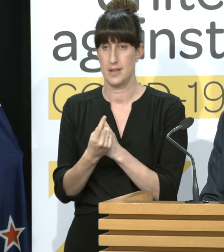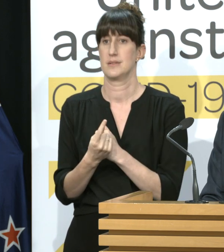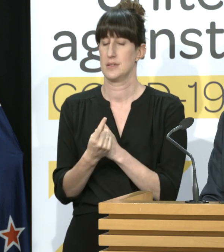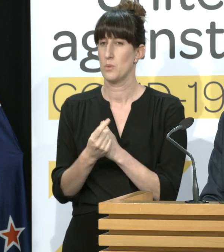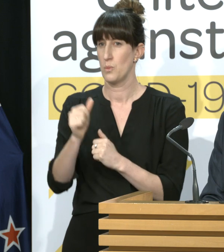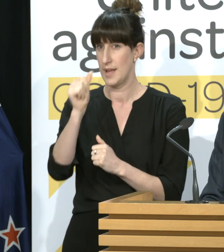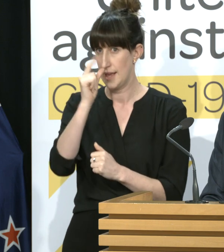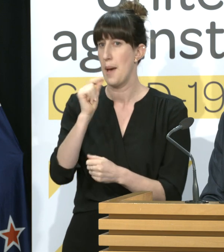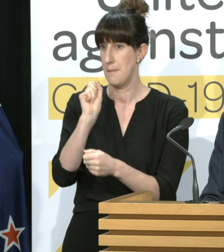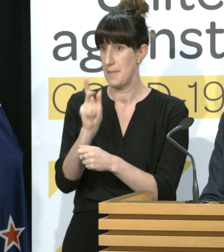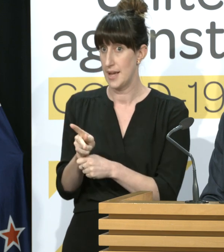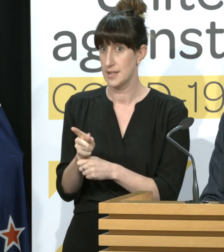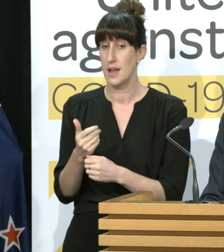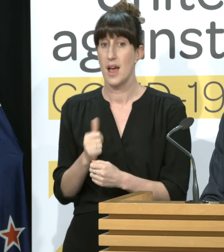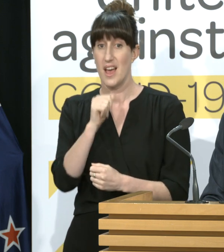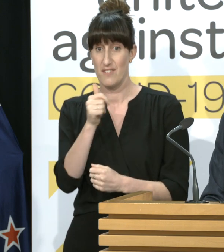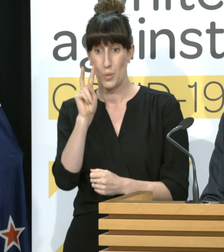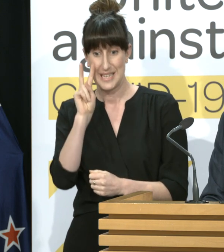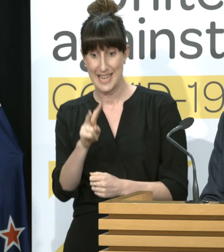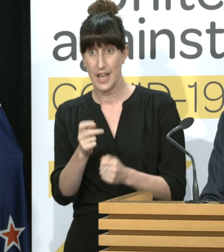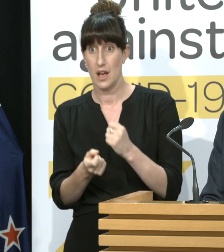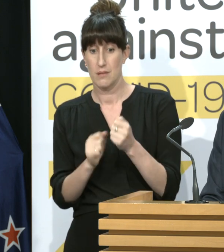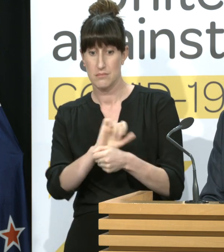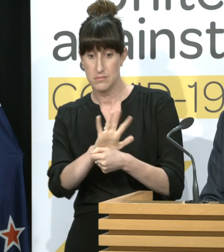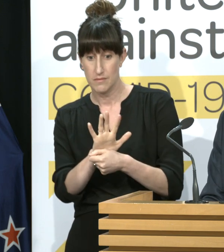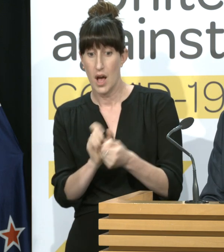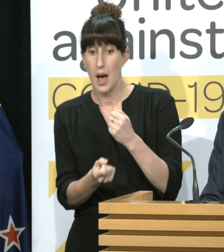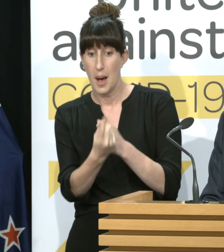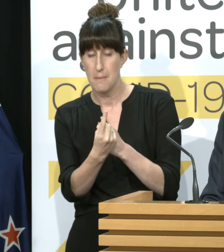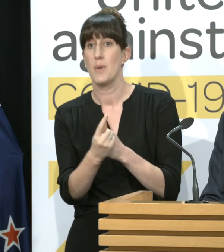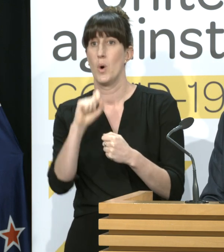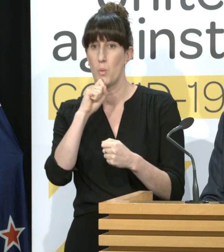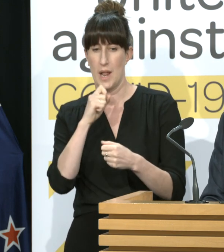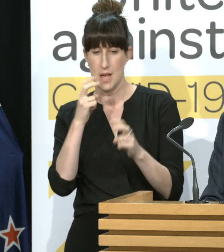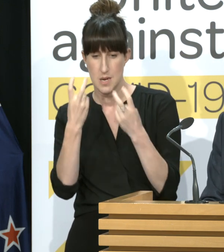We'll find it. We will stamp it out. And we've made sure the government COVID-19